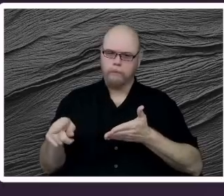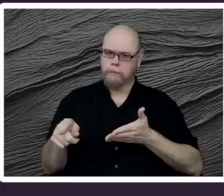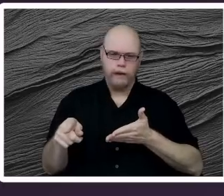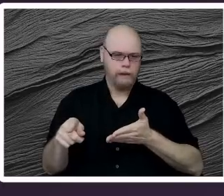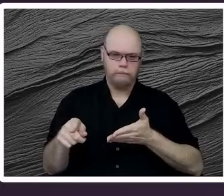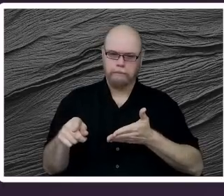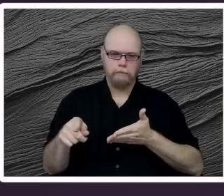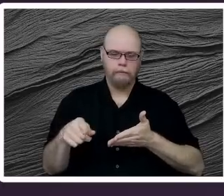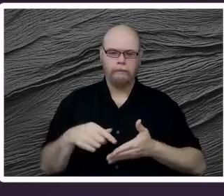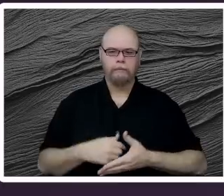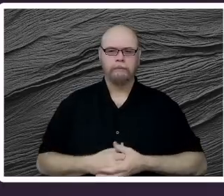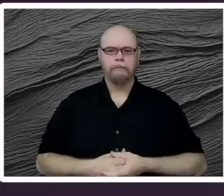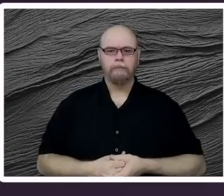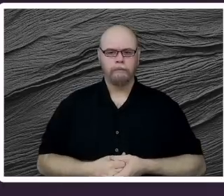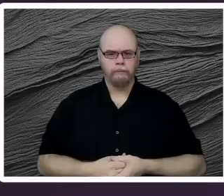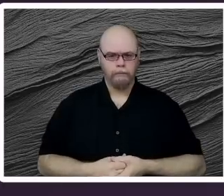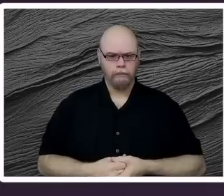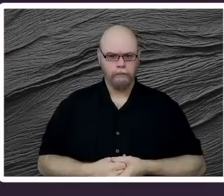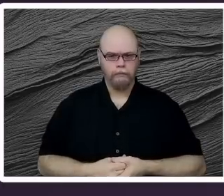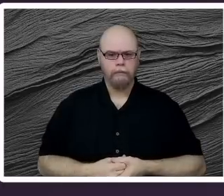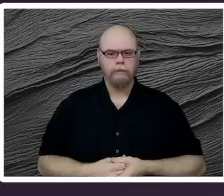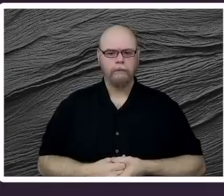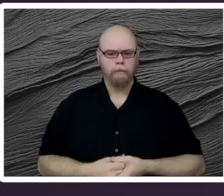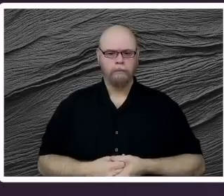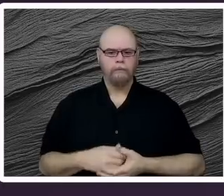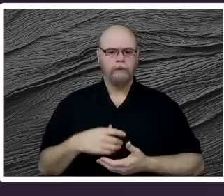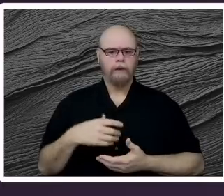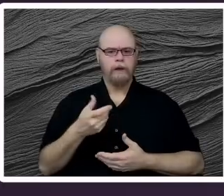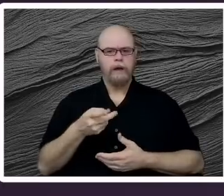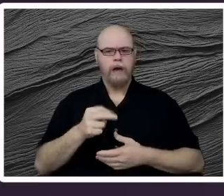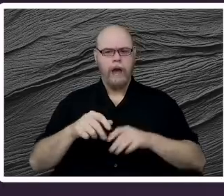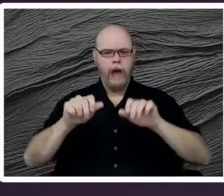you'd like to use and manipulate them in a way that's best for your classroom. And